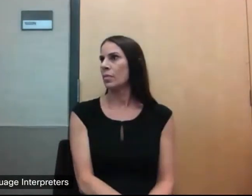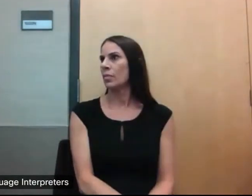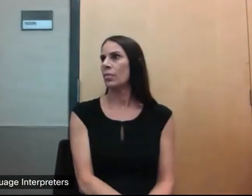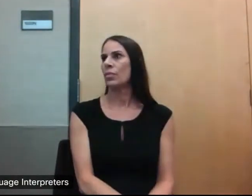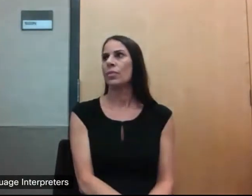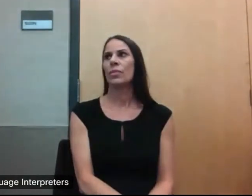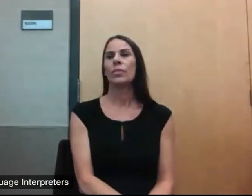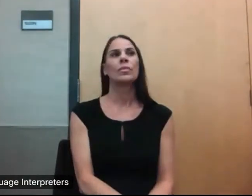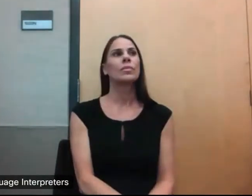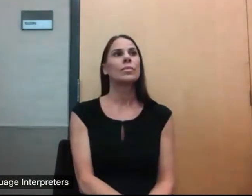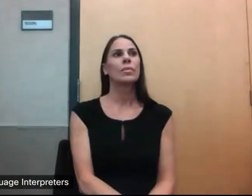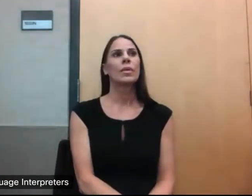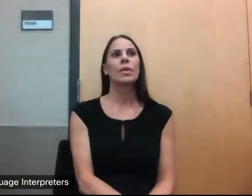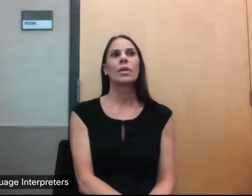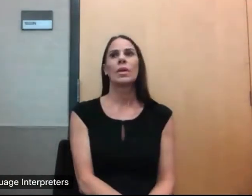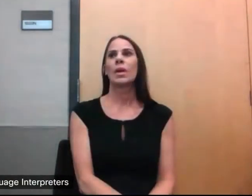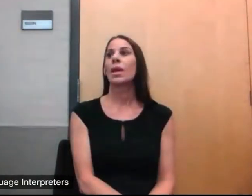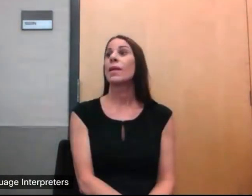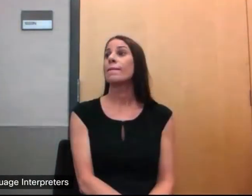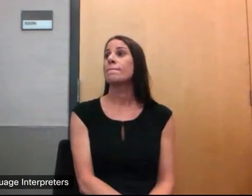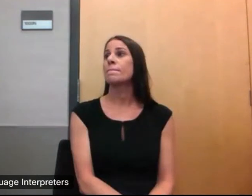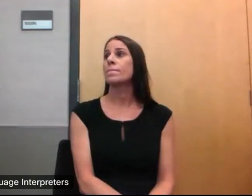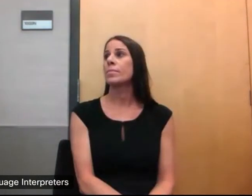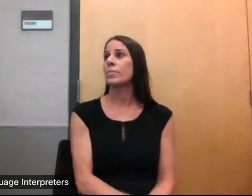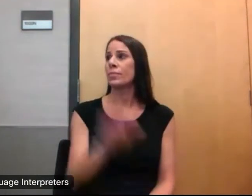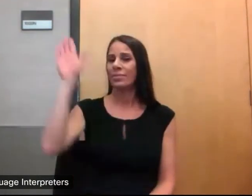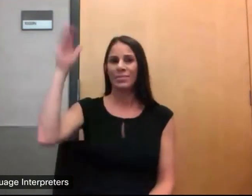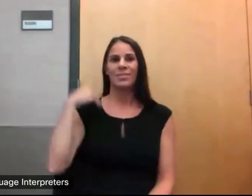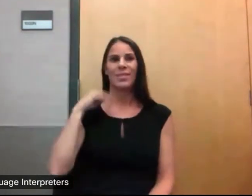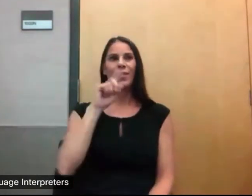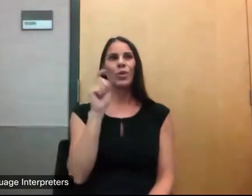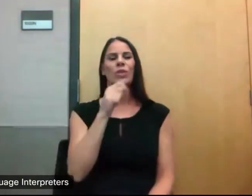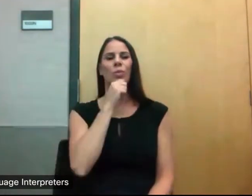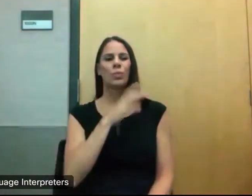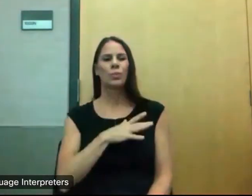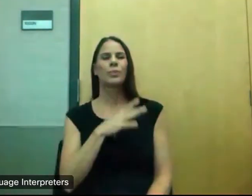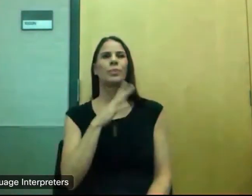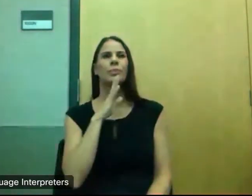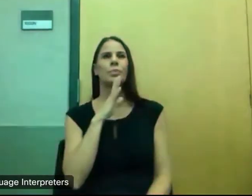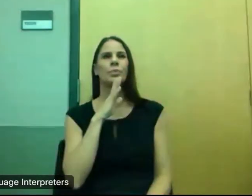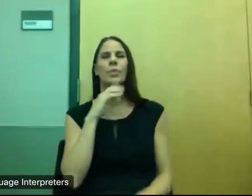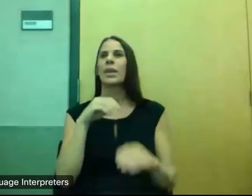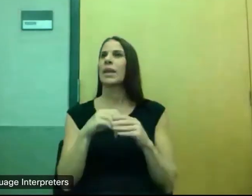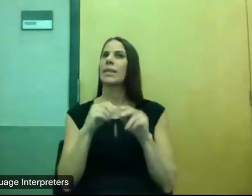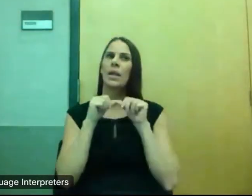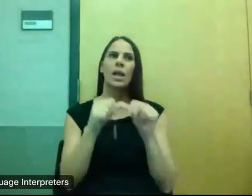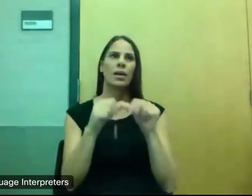With my director, um, I have a question, so in the ever evolving situation, that was the